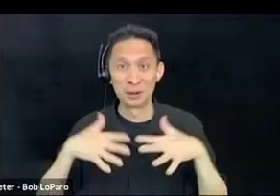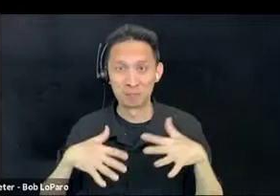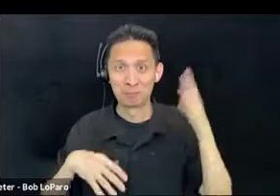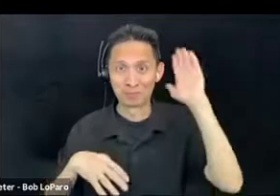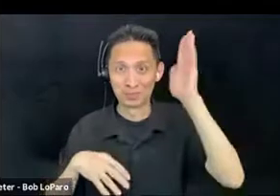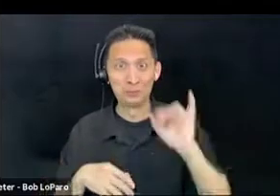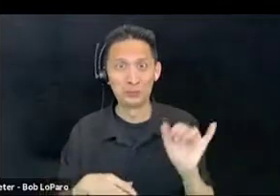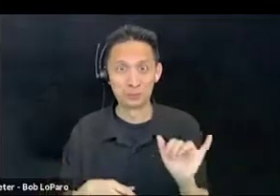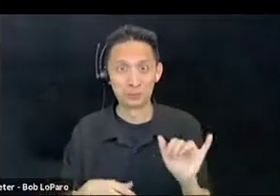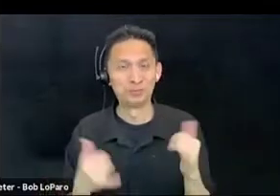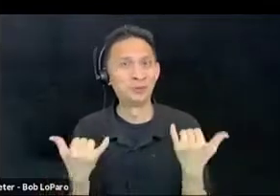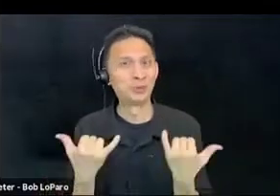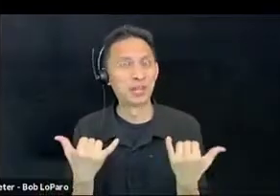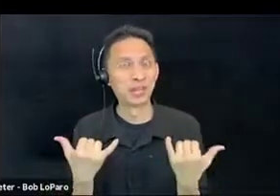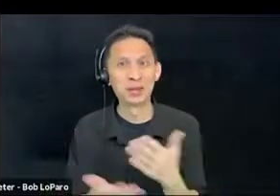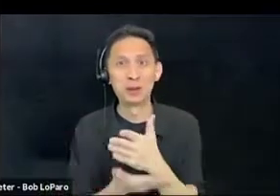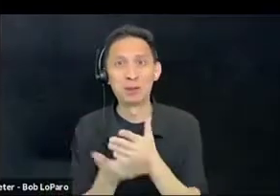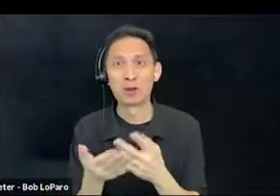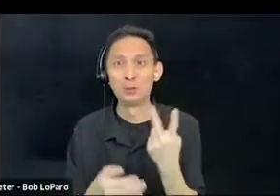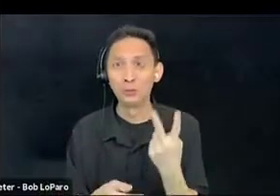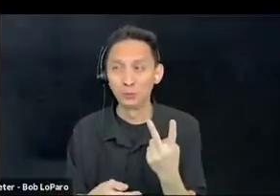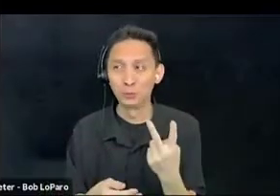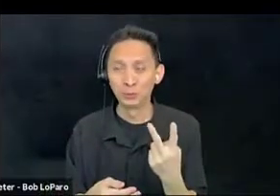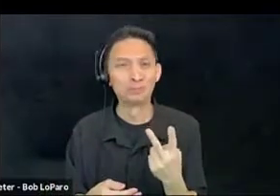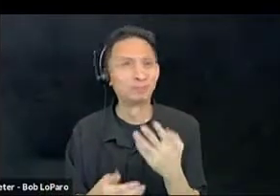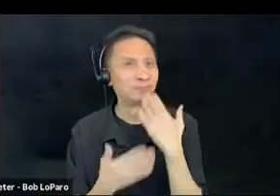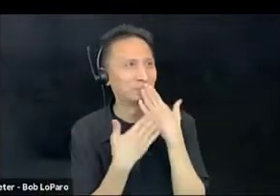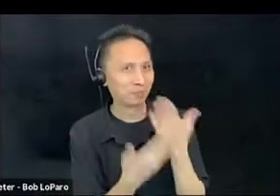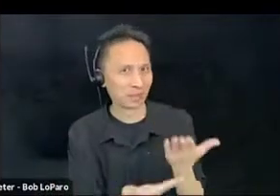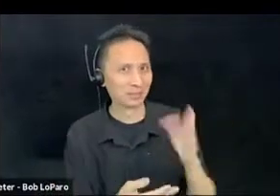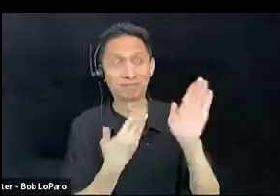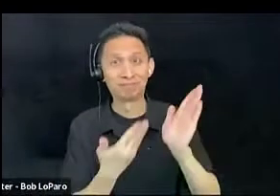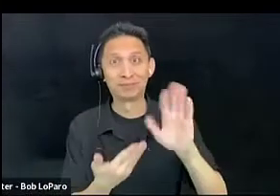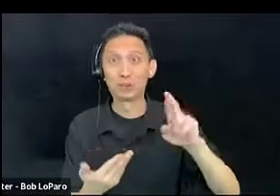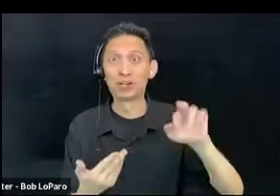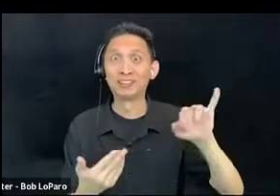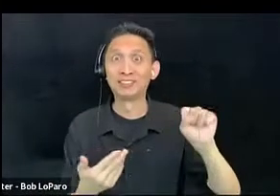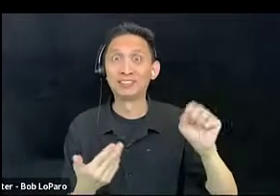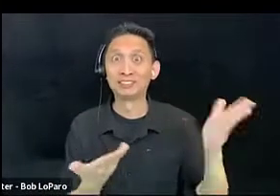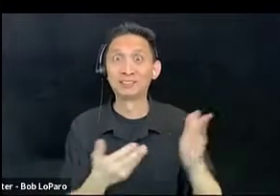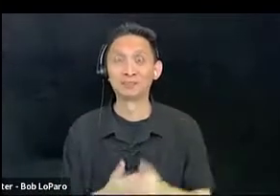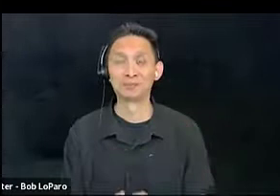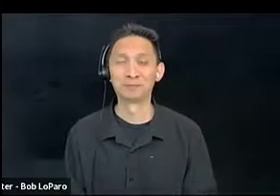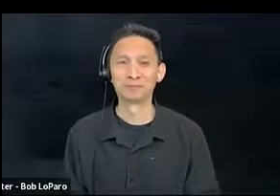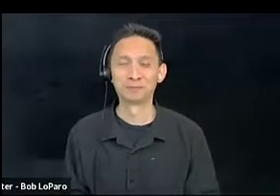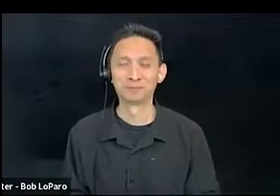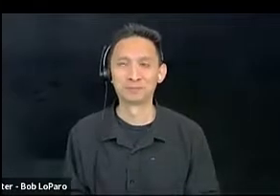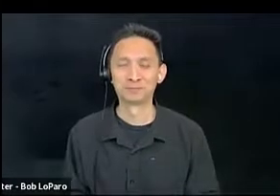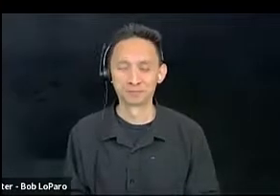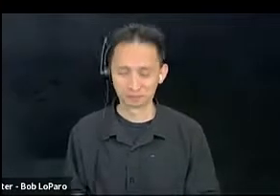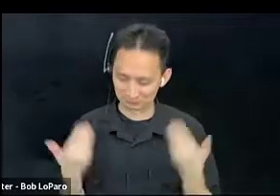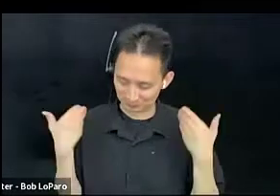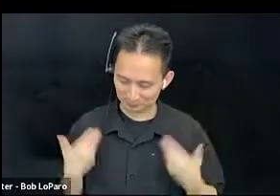with Chris Russell from New York. So, thank you again, Chris, for being here. Okay. This is Chris Russell.